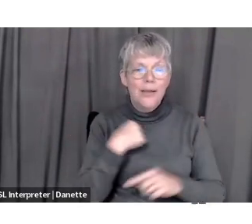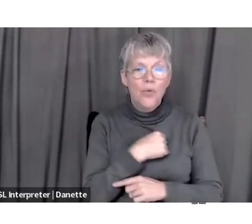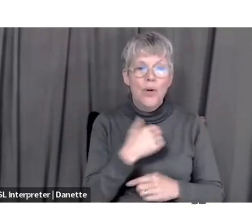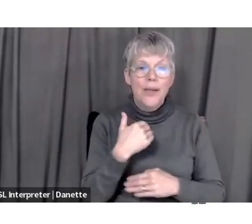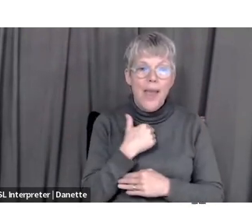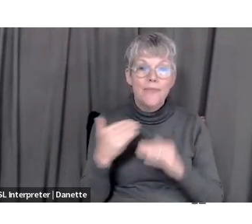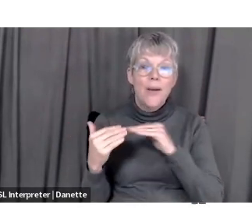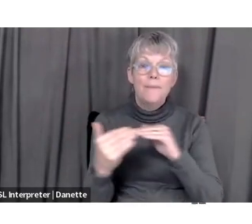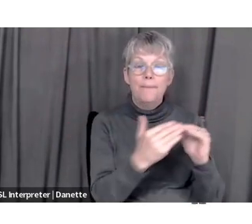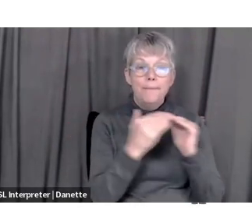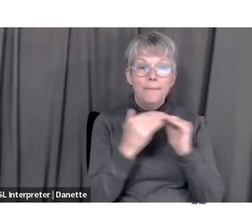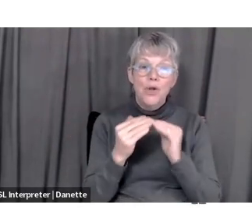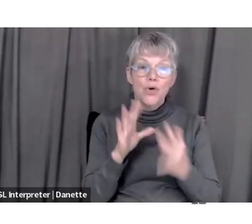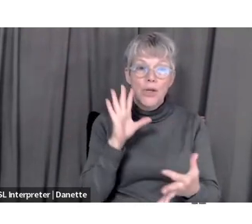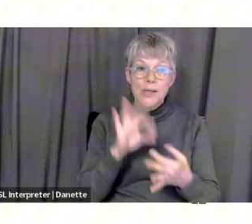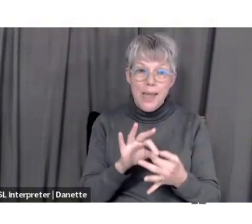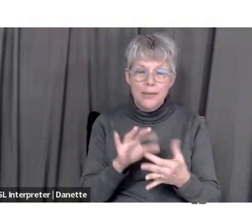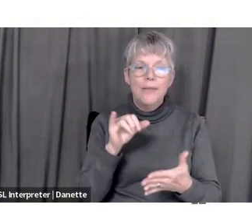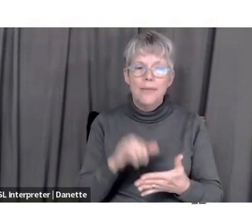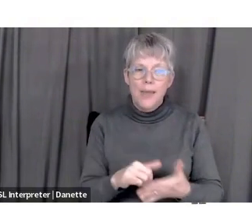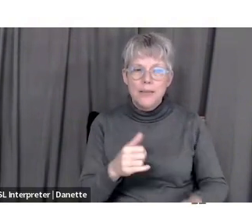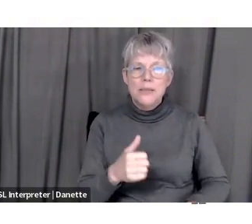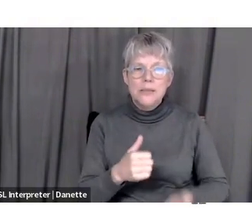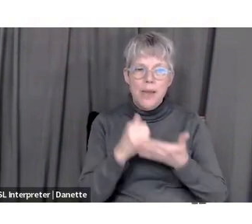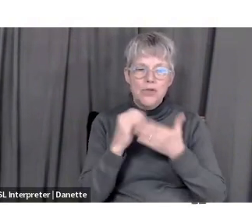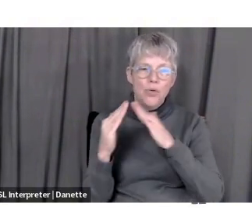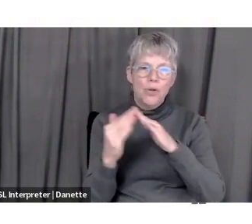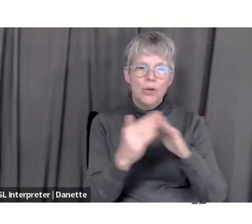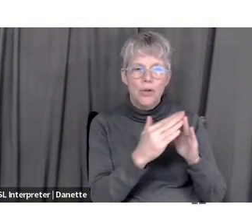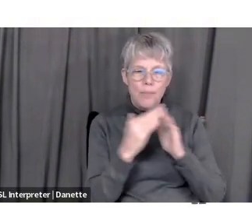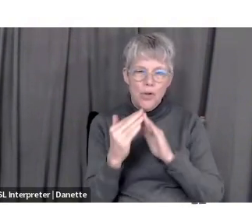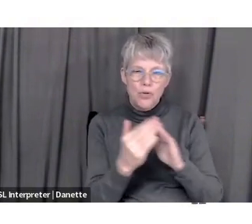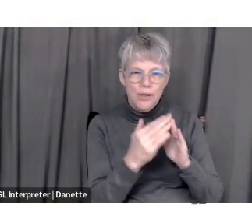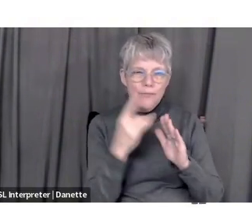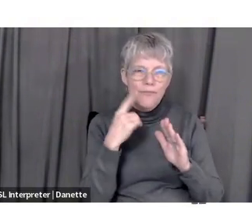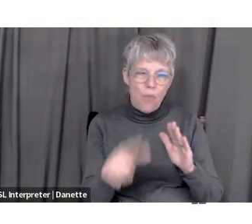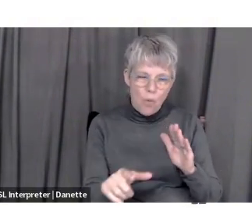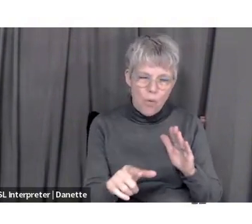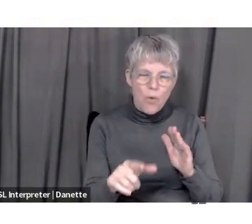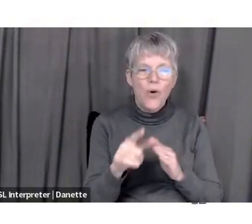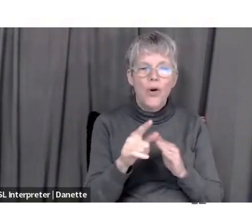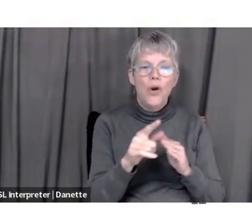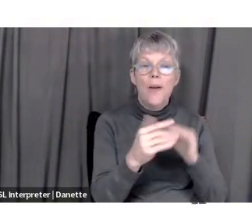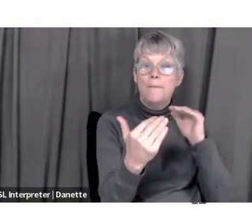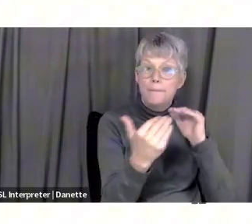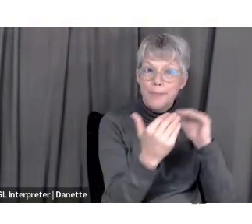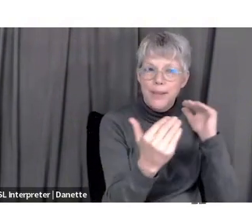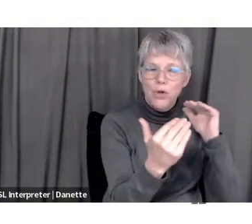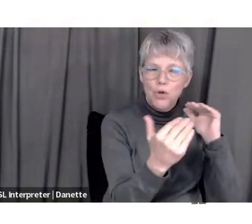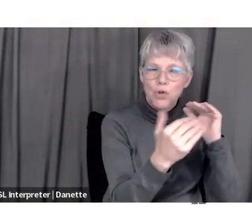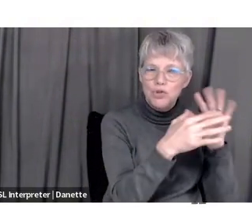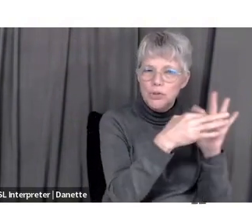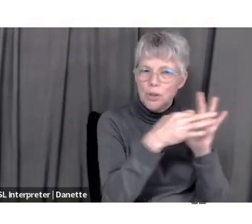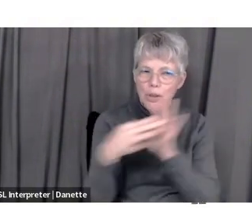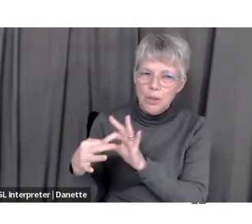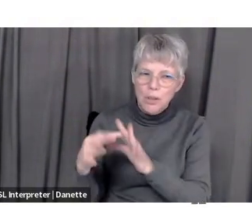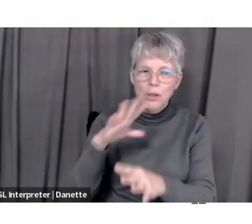And finally, we do have Peer Connect. So this is a special community that was created for peers by peers.